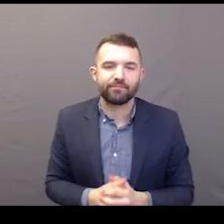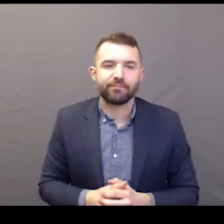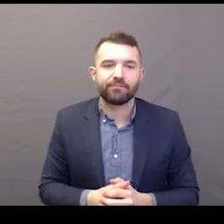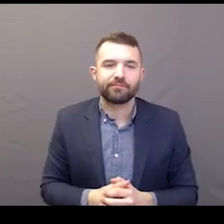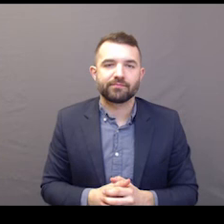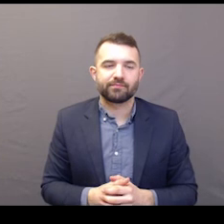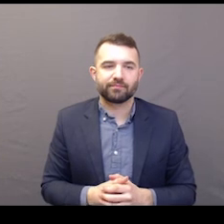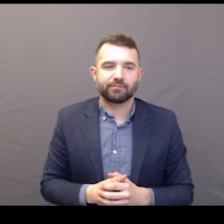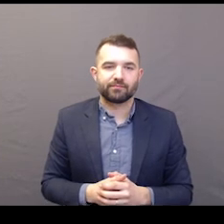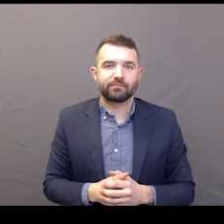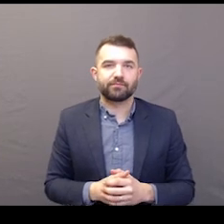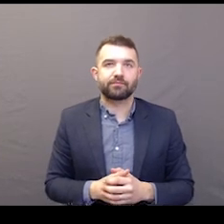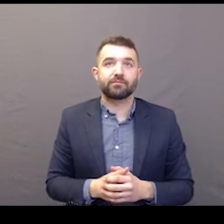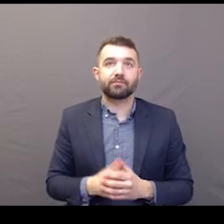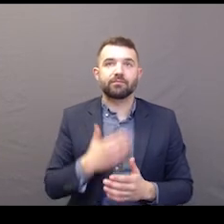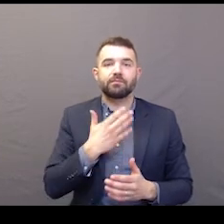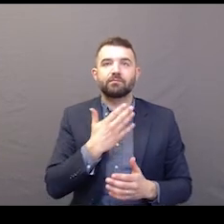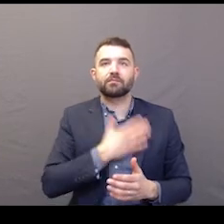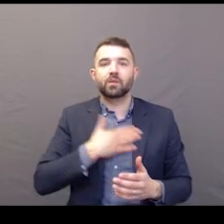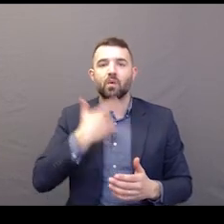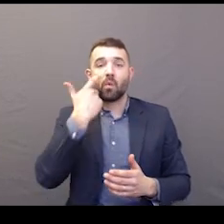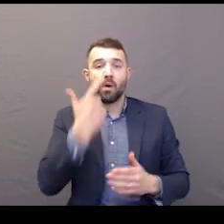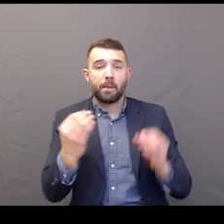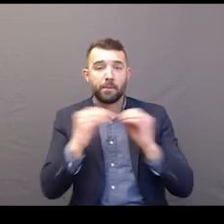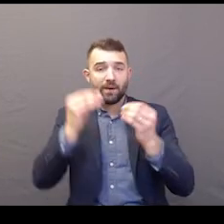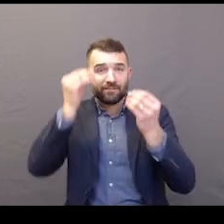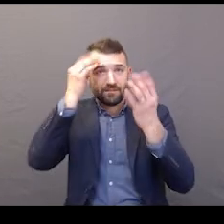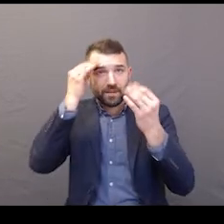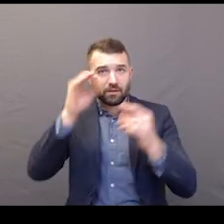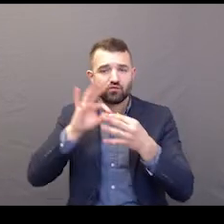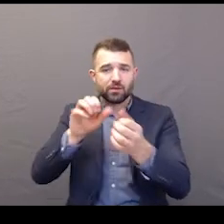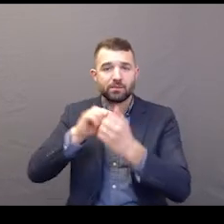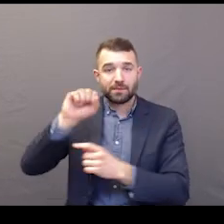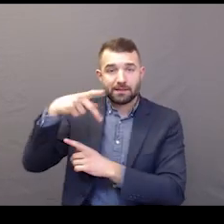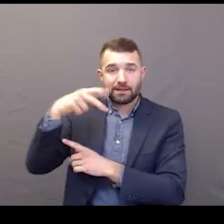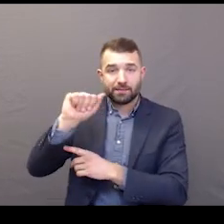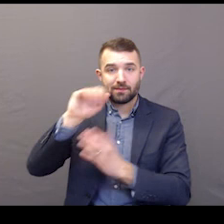Please watch for more information about the SEPA schedule and comment period through our